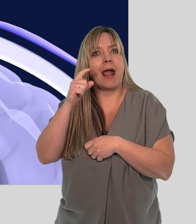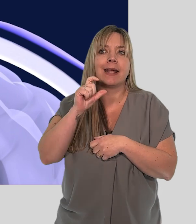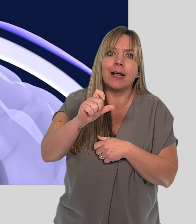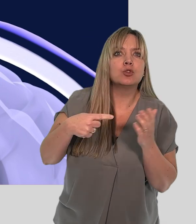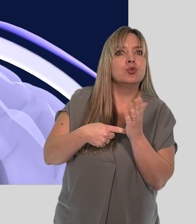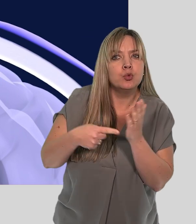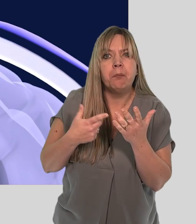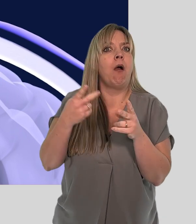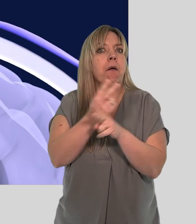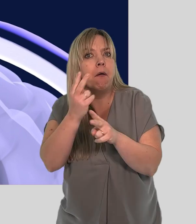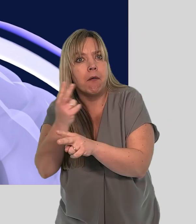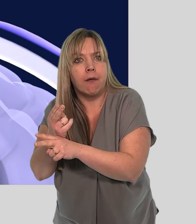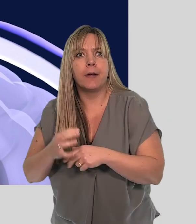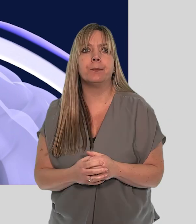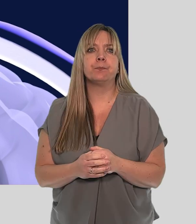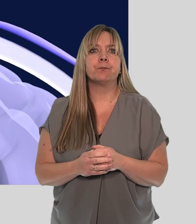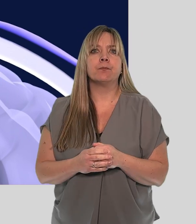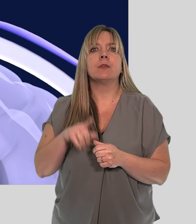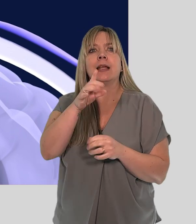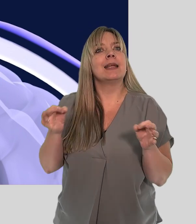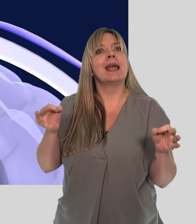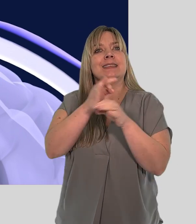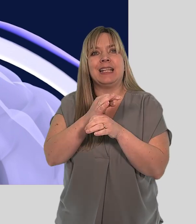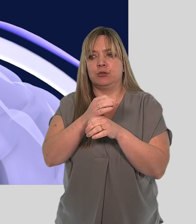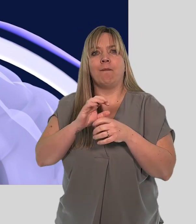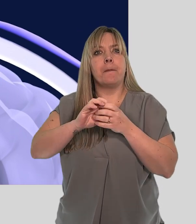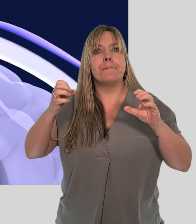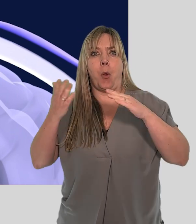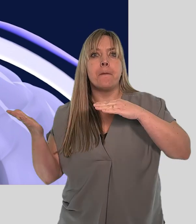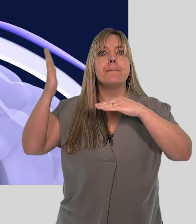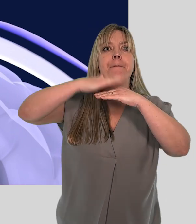of surgery we implant this device. Surgery is then concluded, the patient goes home,